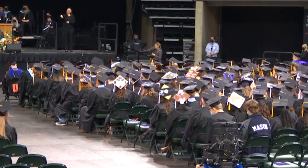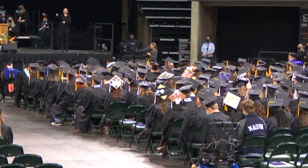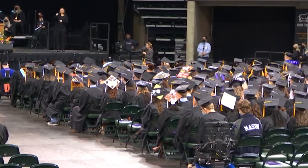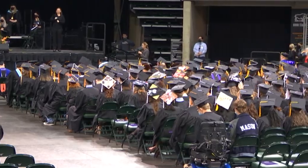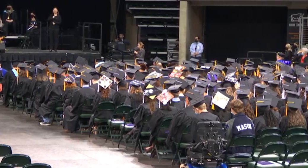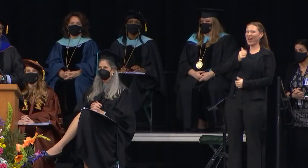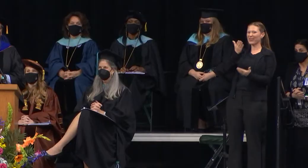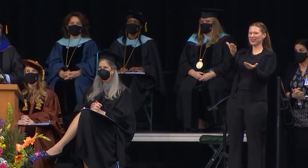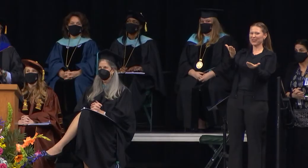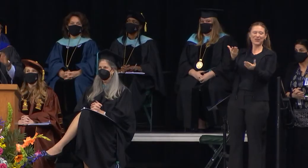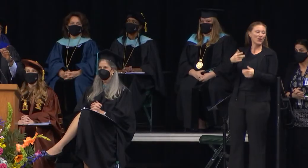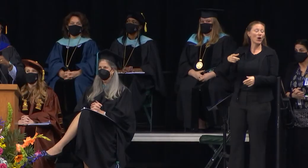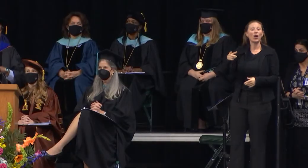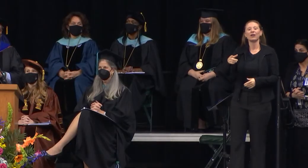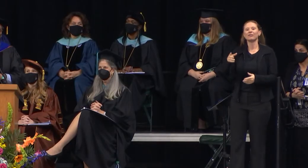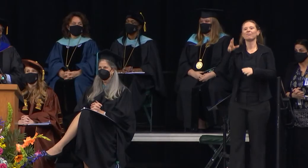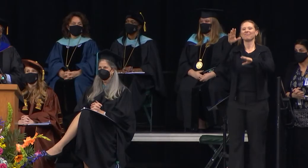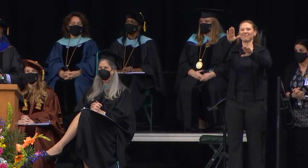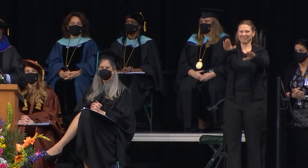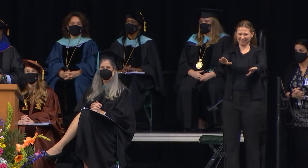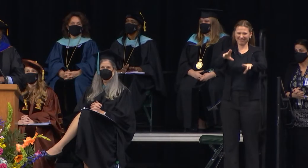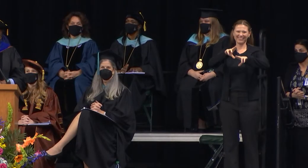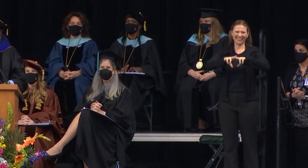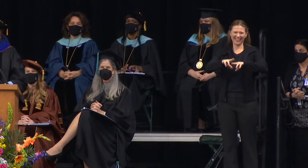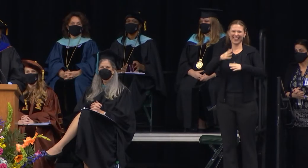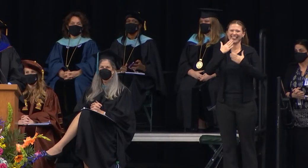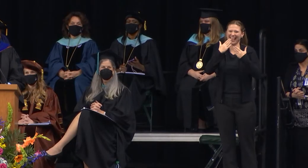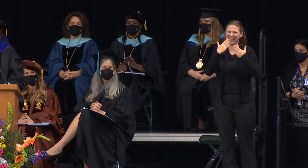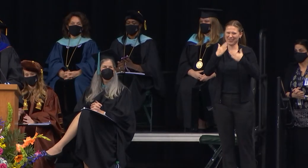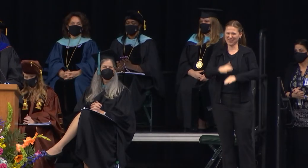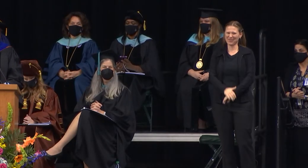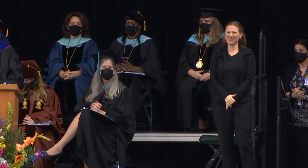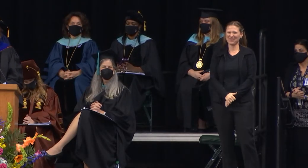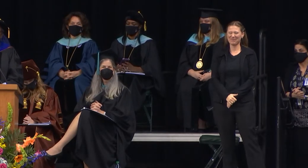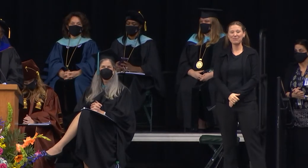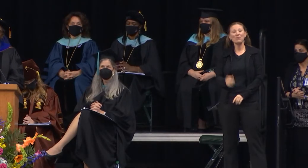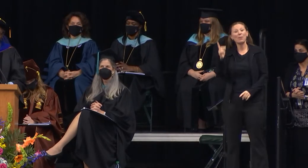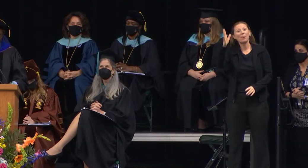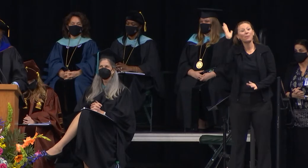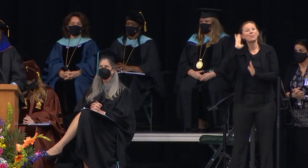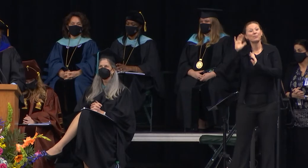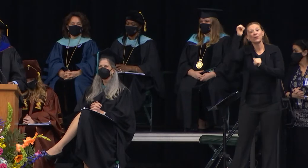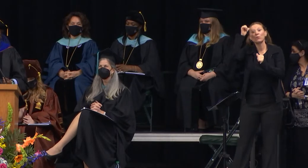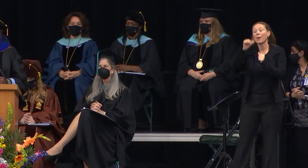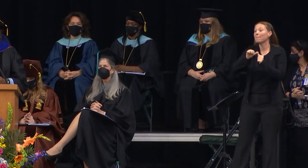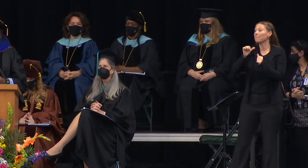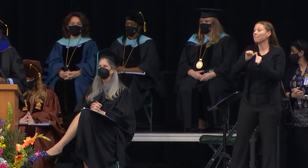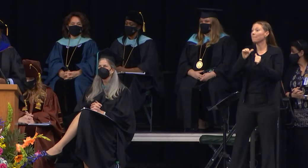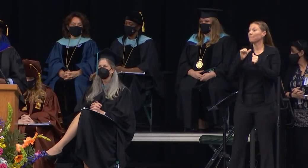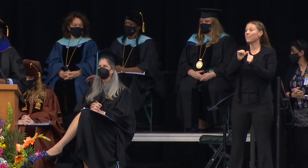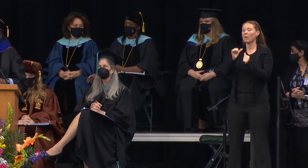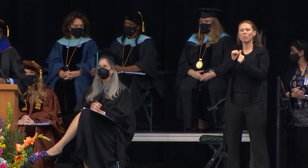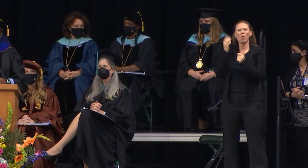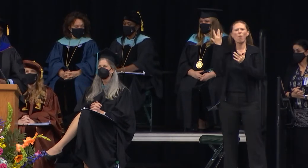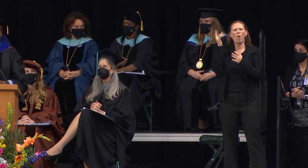As you were. Go ahead and have a seat. Thank you. Do you remember what led you to join the military?